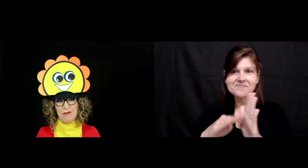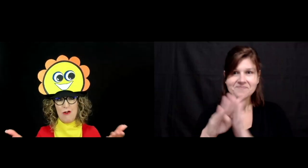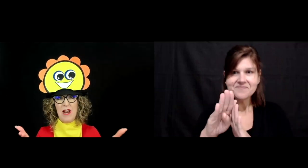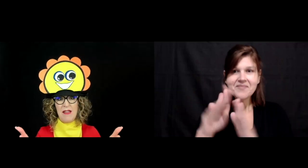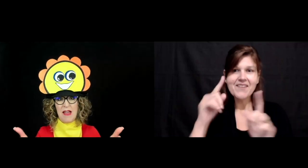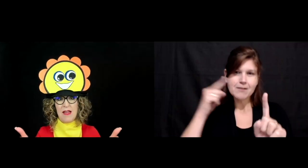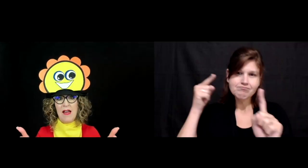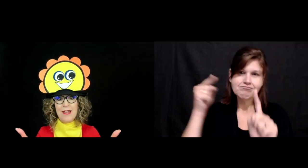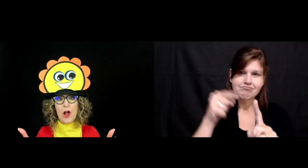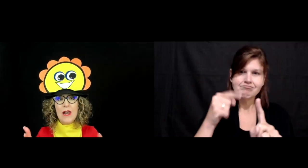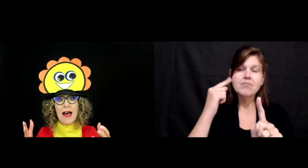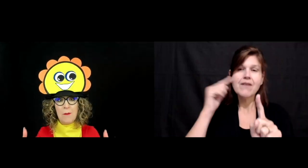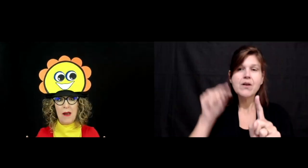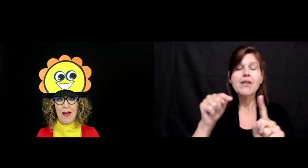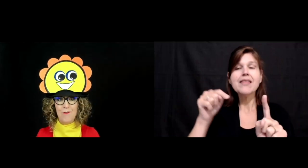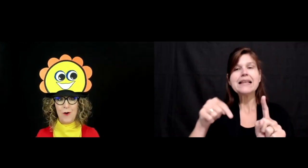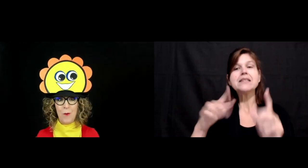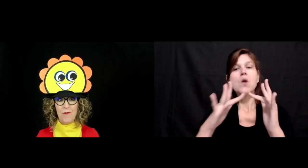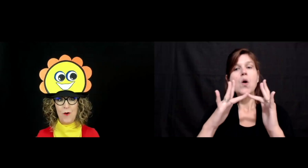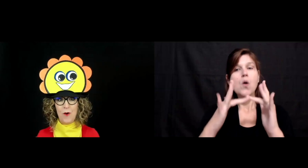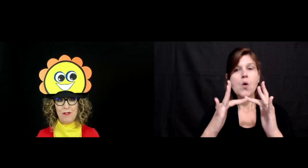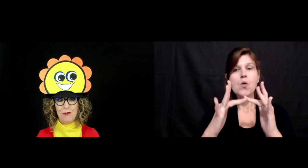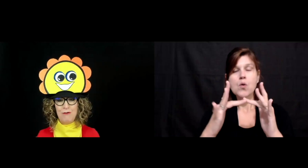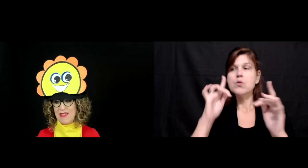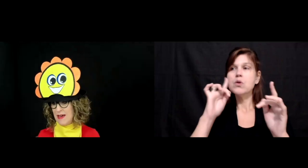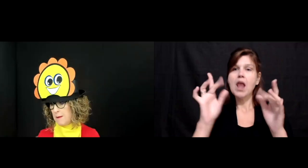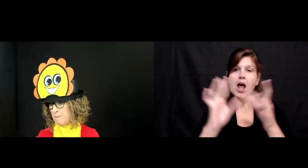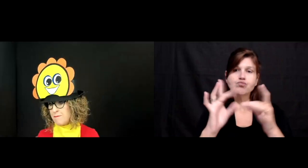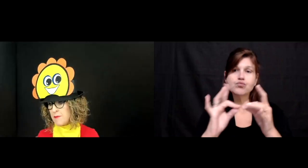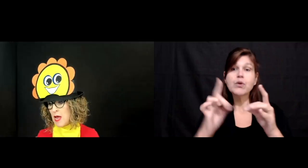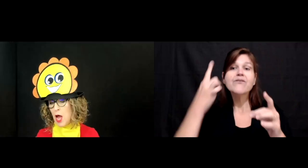and truly as an online platform for "Story Time."